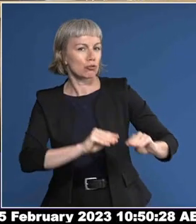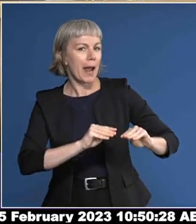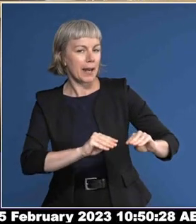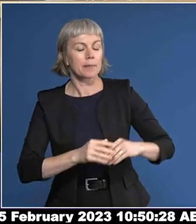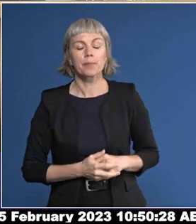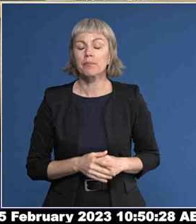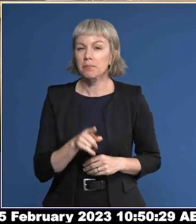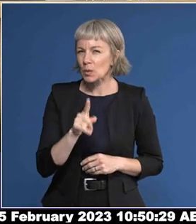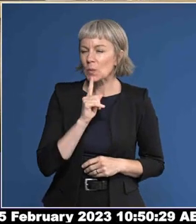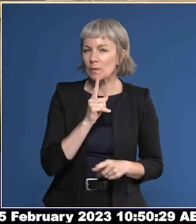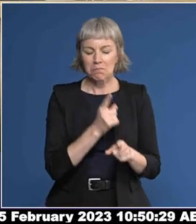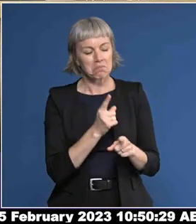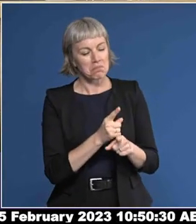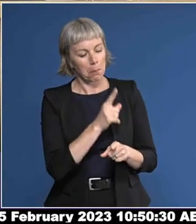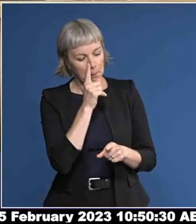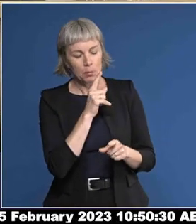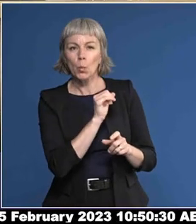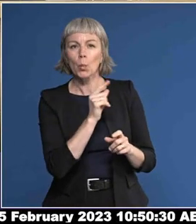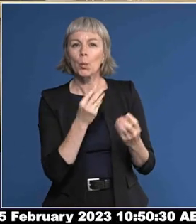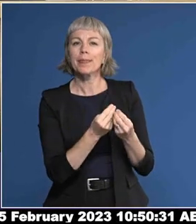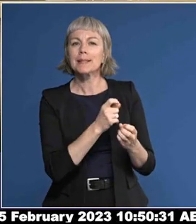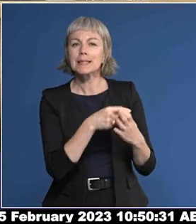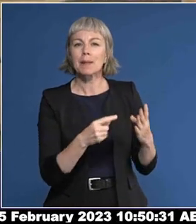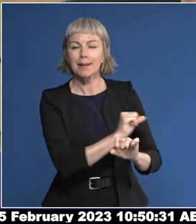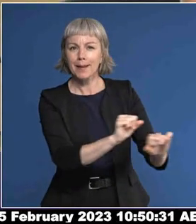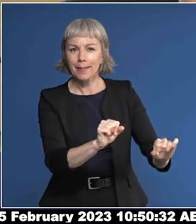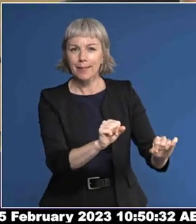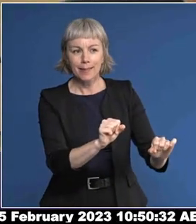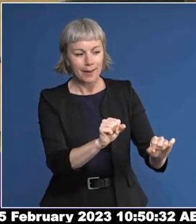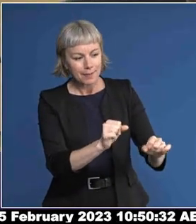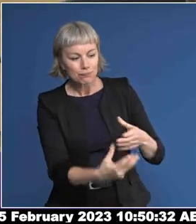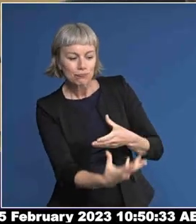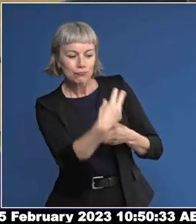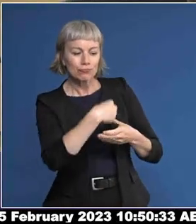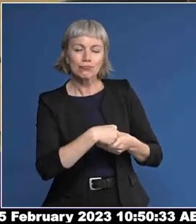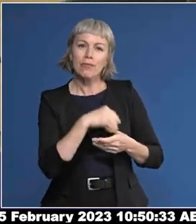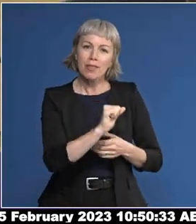organisation, I think, Mr Hyland, that was your evidence yesterday about a more inclusive model. MR HYLAND: Yes.